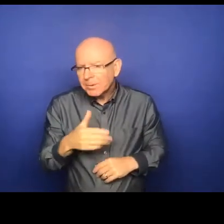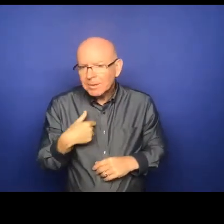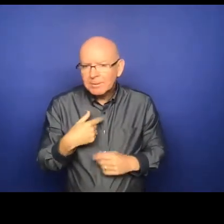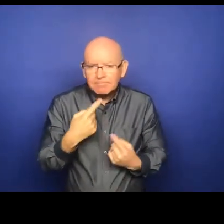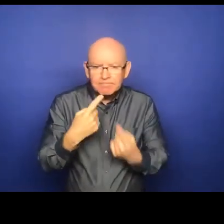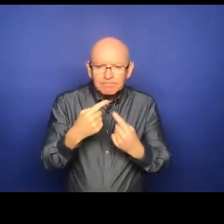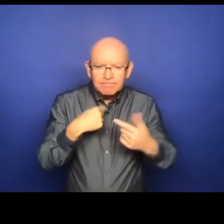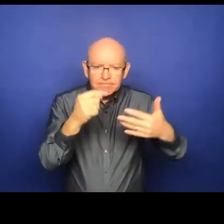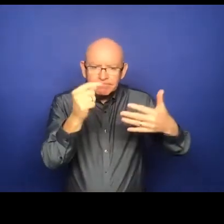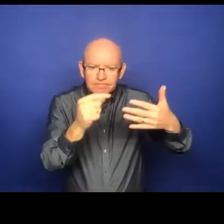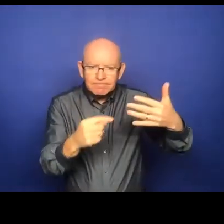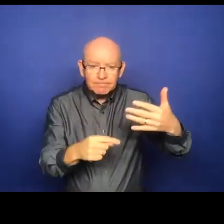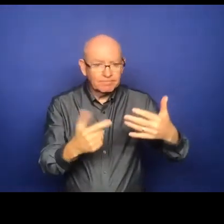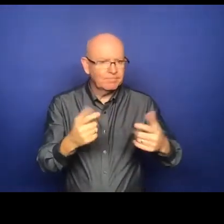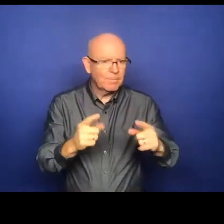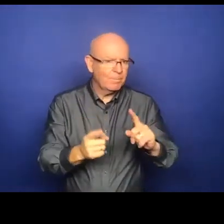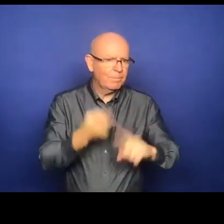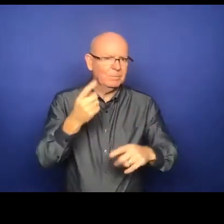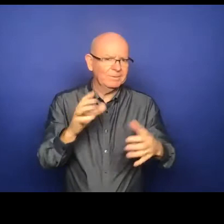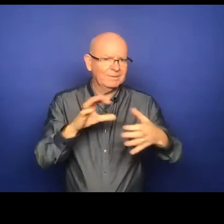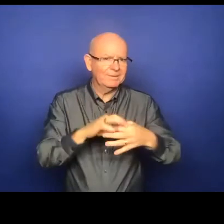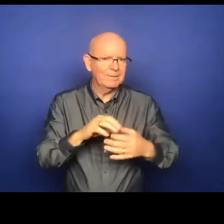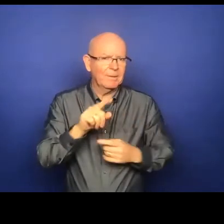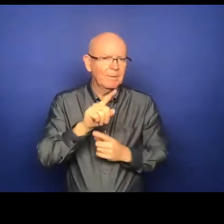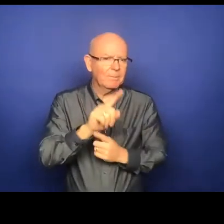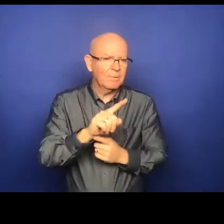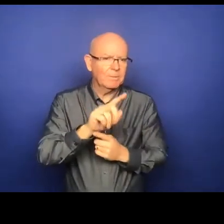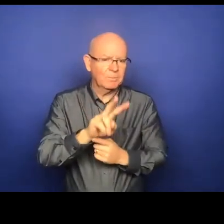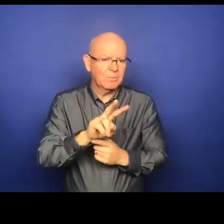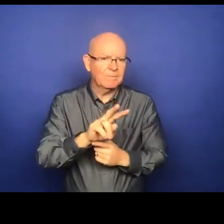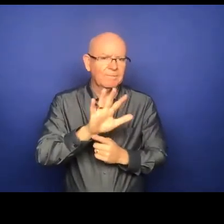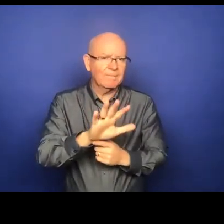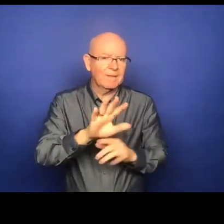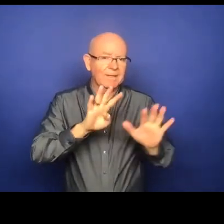makers working together to create evidence-based policy making